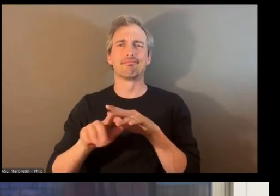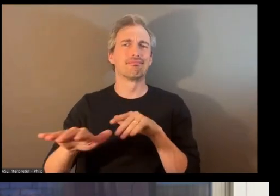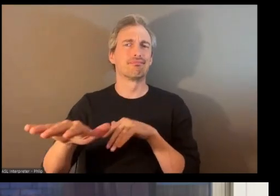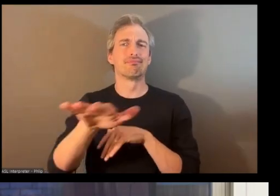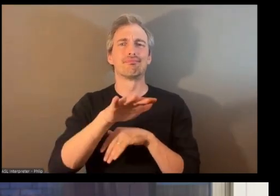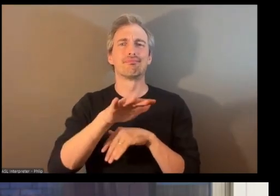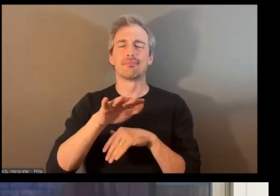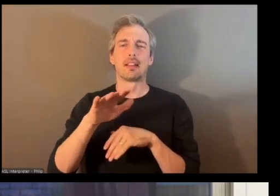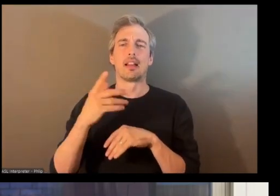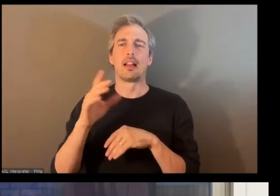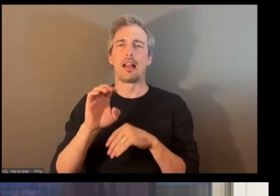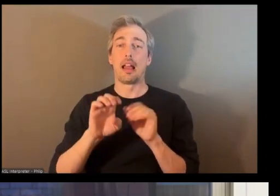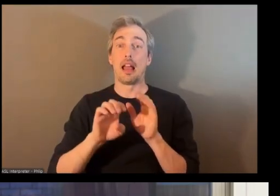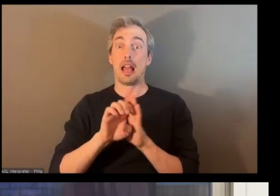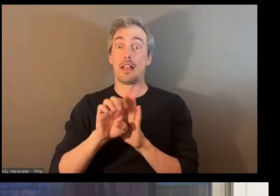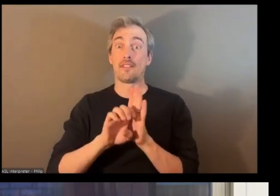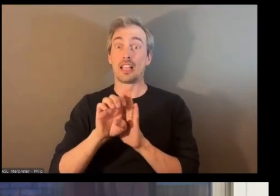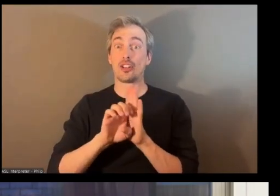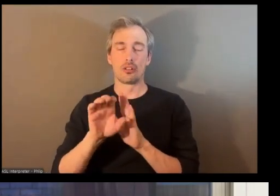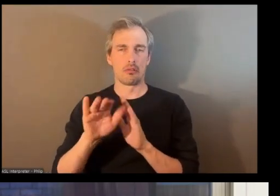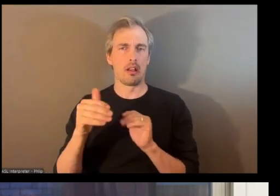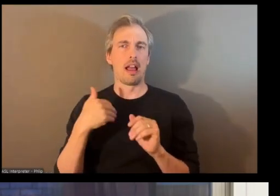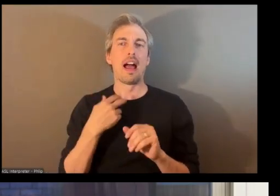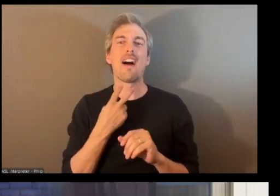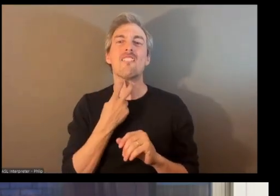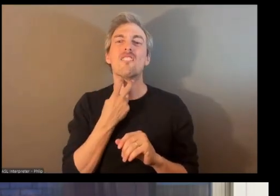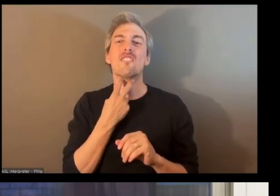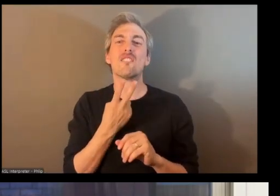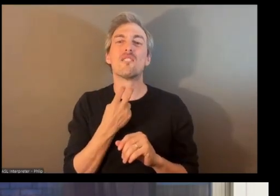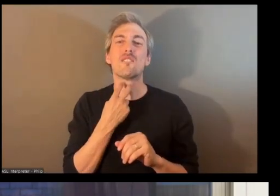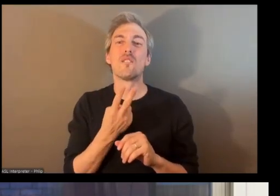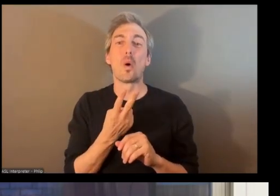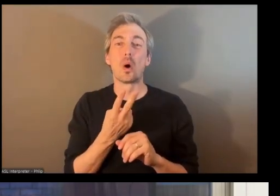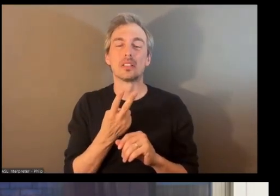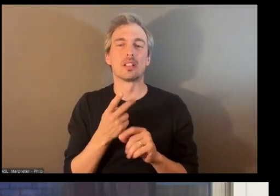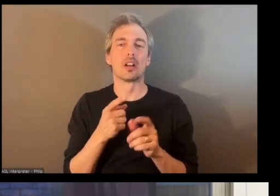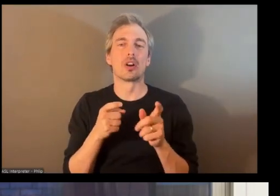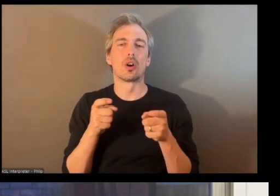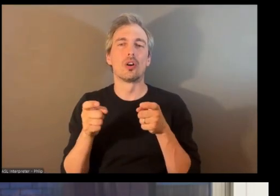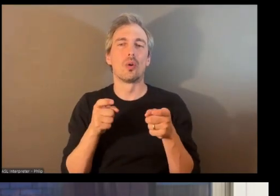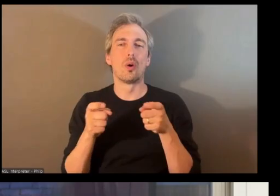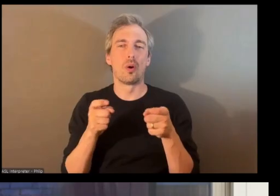That was not able to recognize someone's... I think it was Scottish accent.